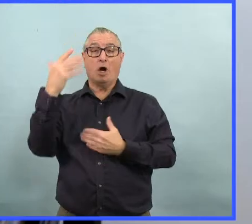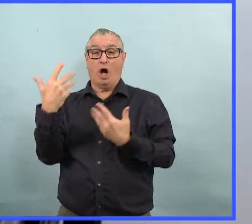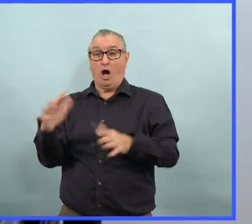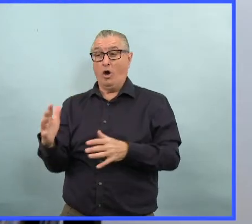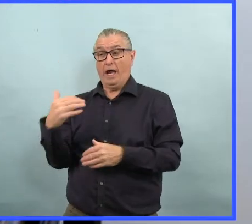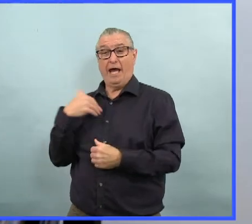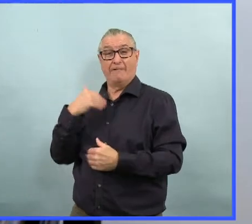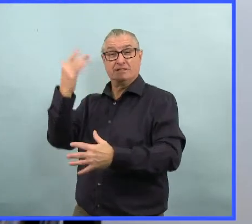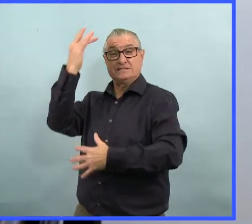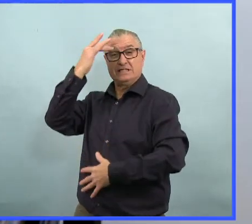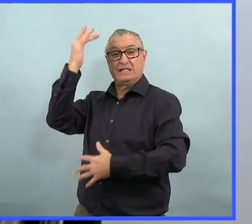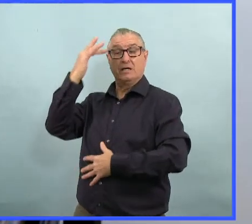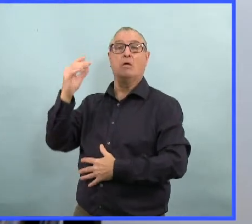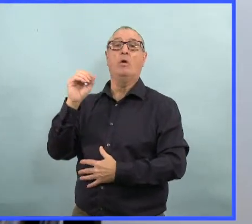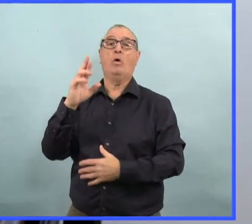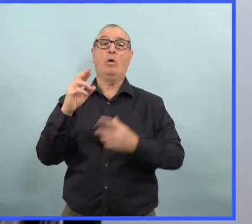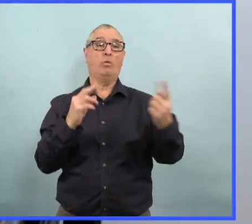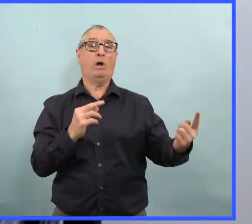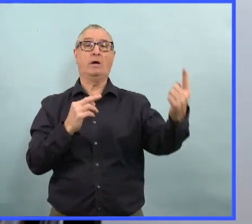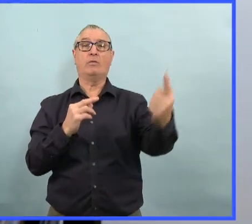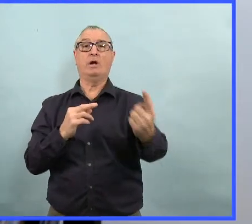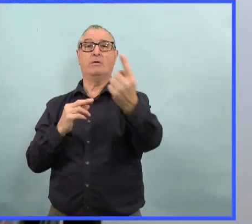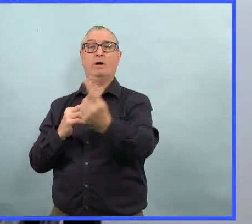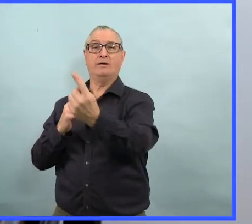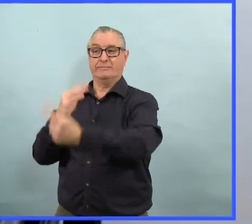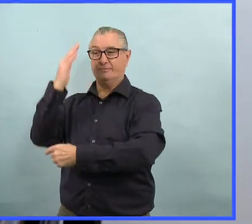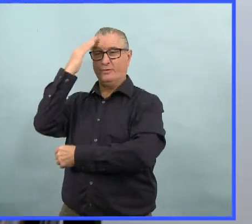with kids return to school this week the most important thing that parents and